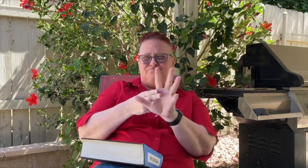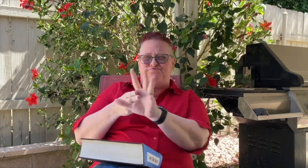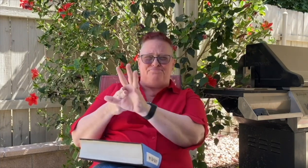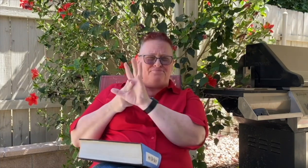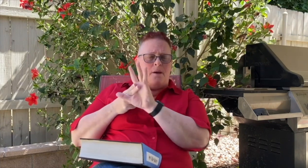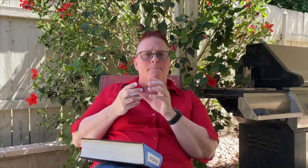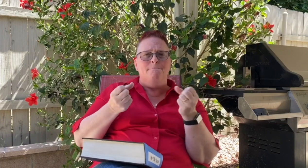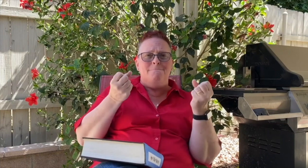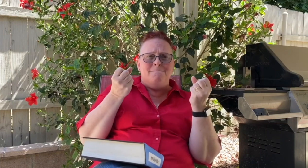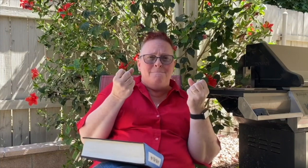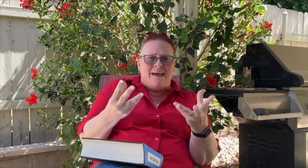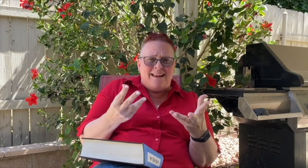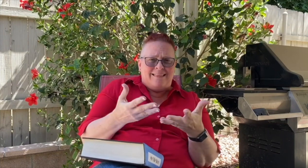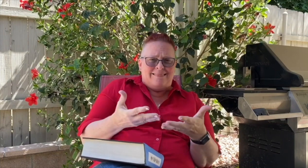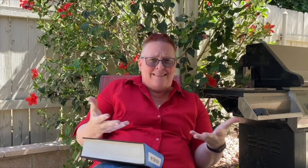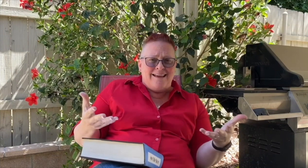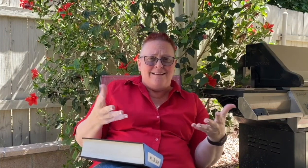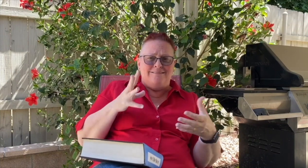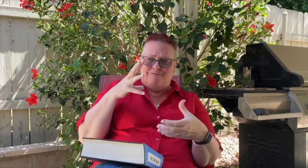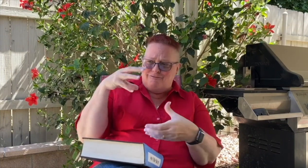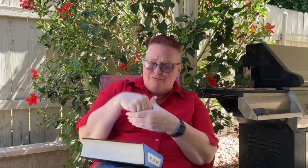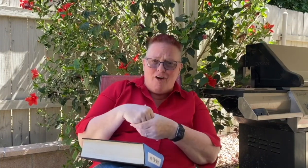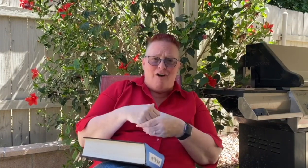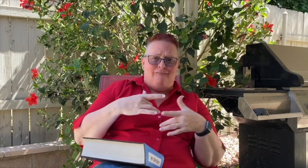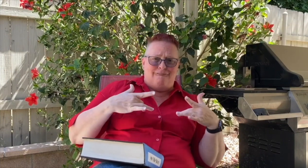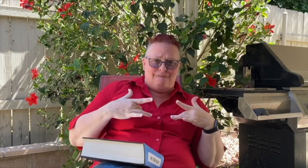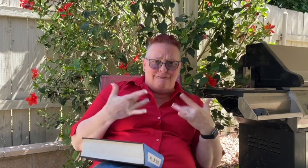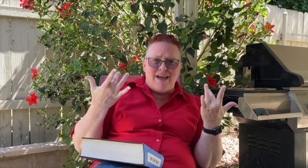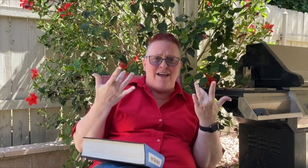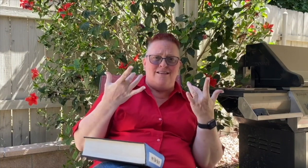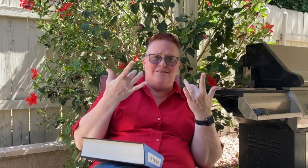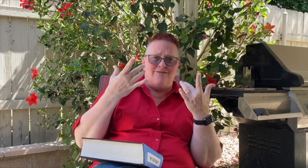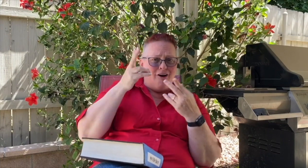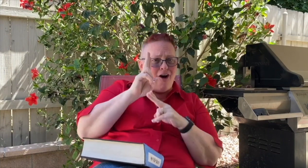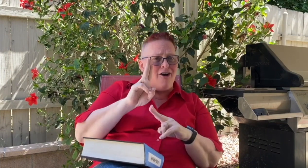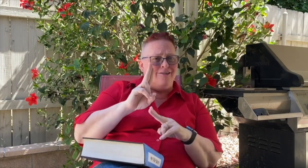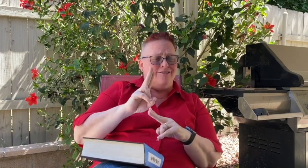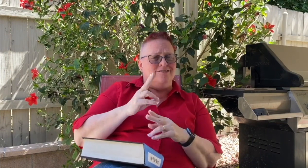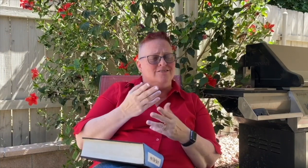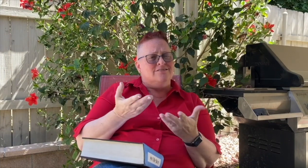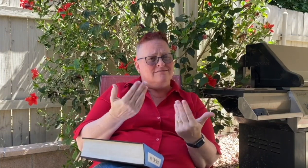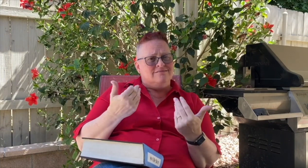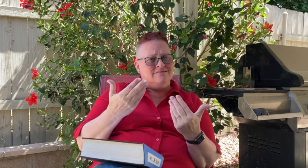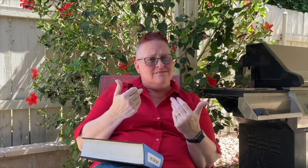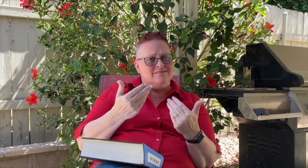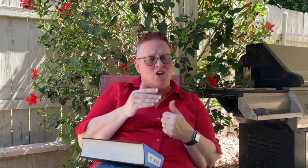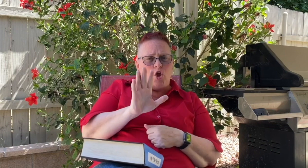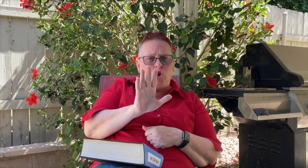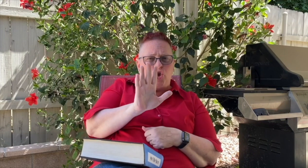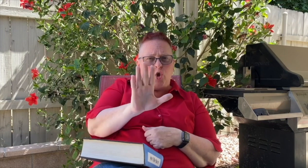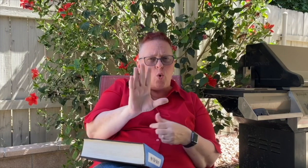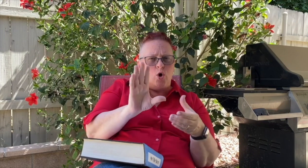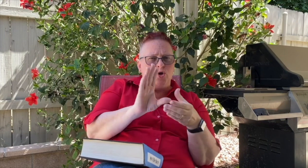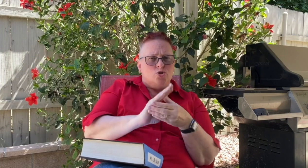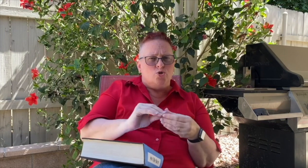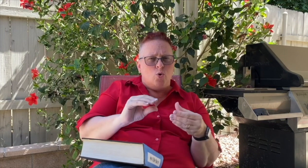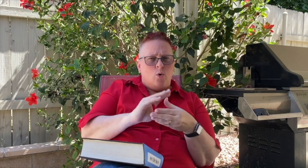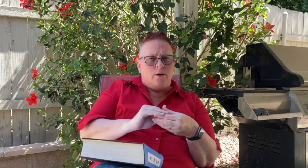or are you going to take every advantage you can and be involved in different events and such an honor to do that?